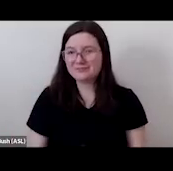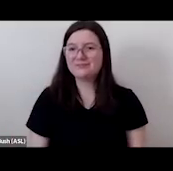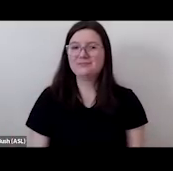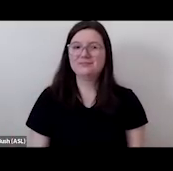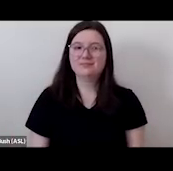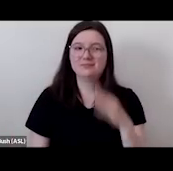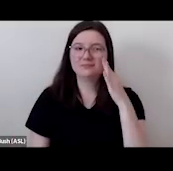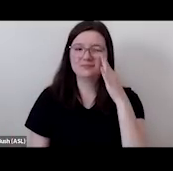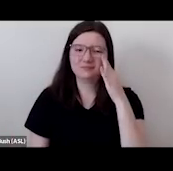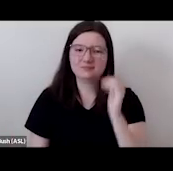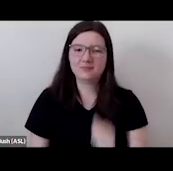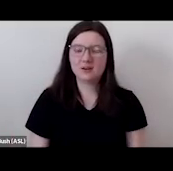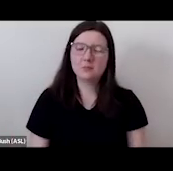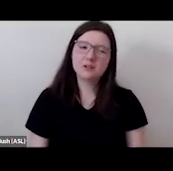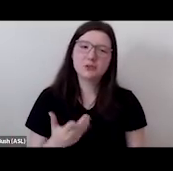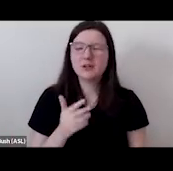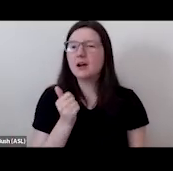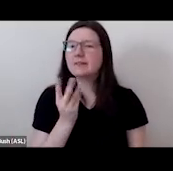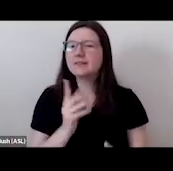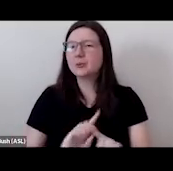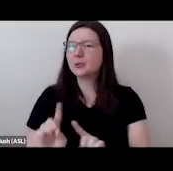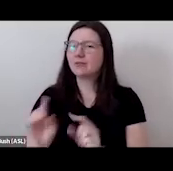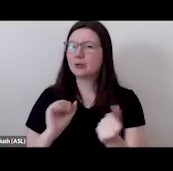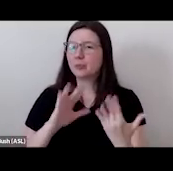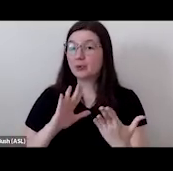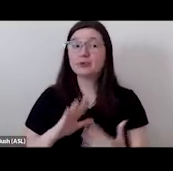that hoarding can be addressed in shelter. And the first is just clear communication like we talked